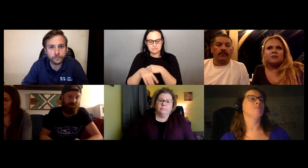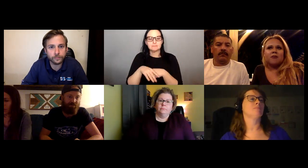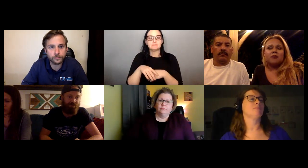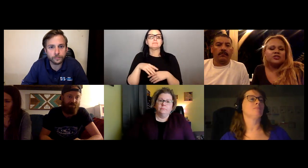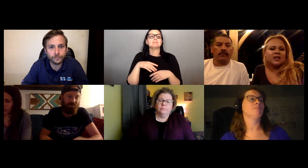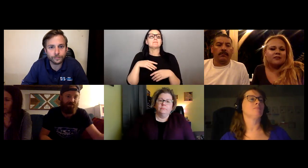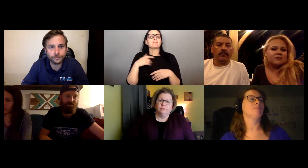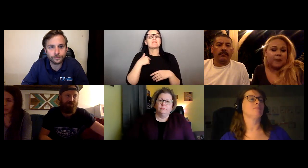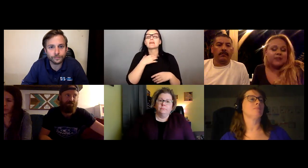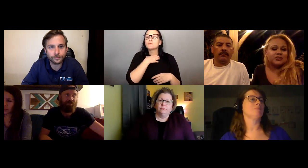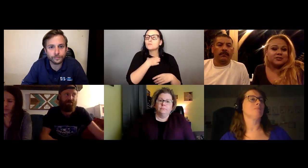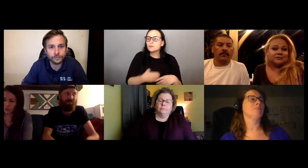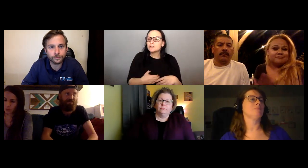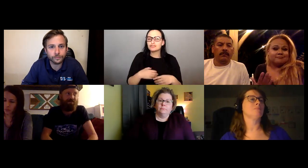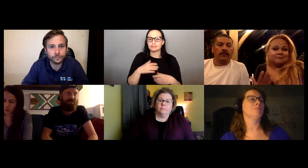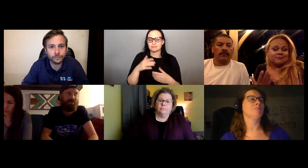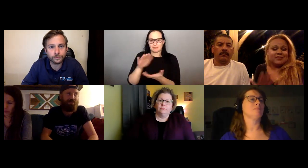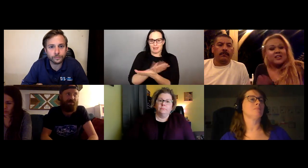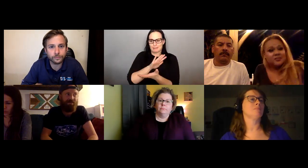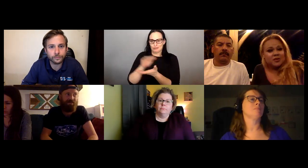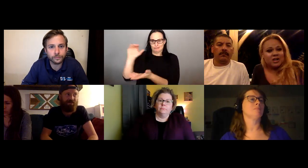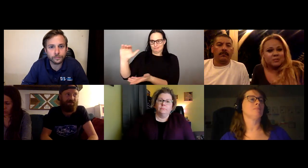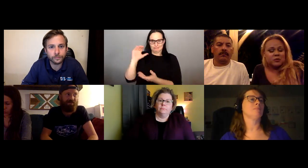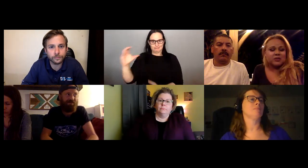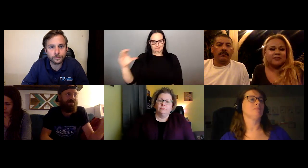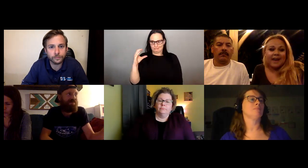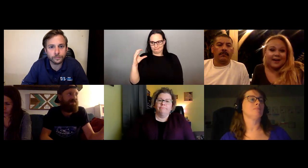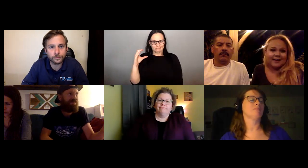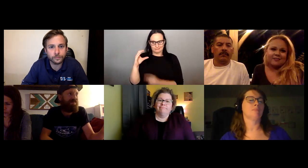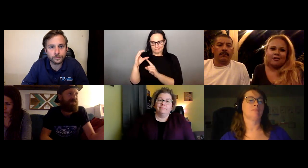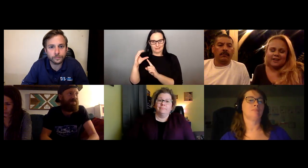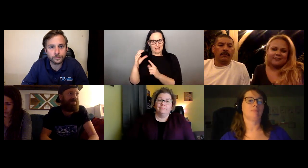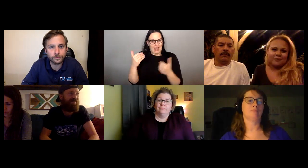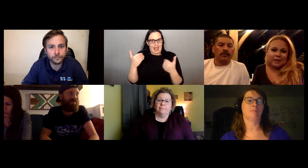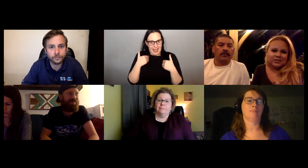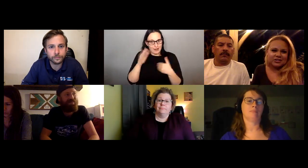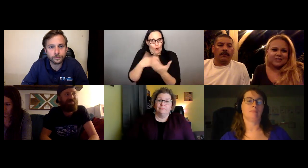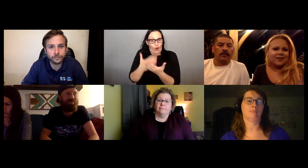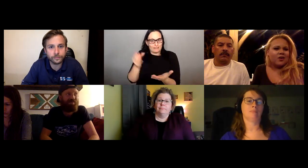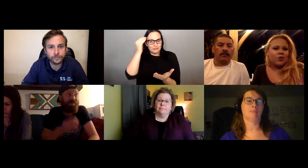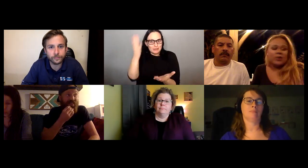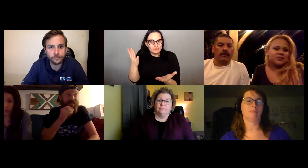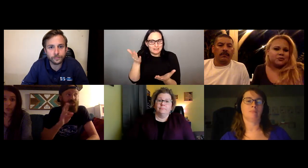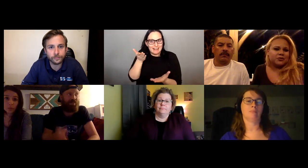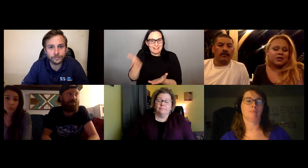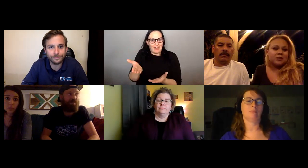i wish that the packages that they give you in the hospital would have had